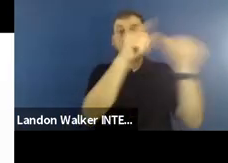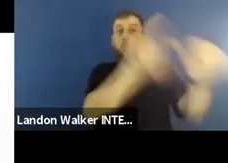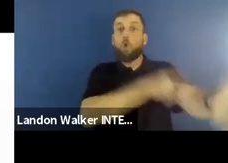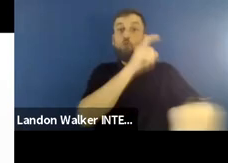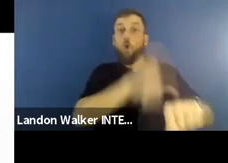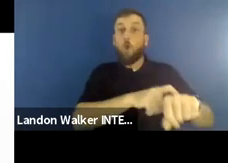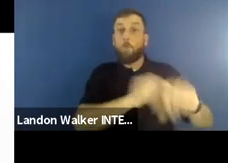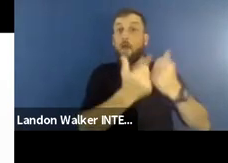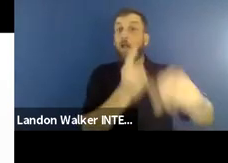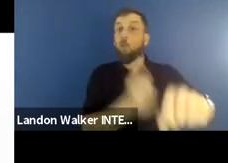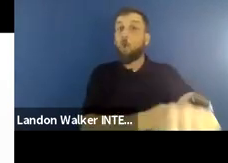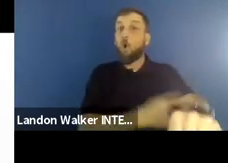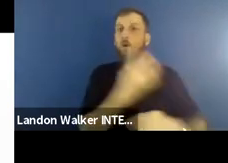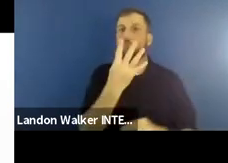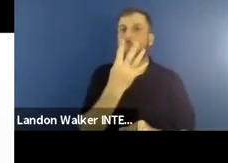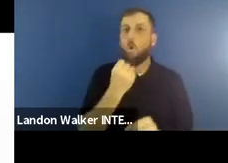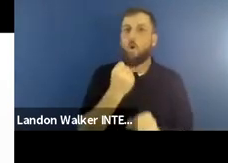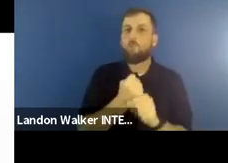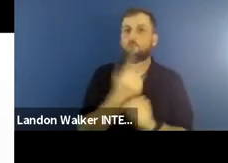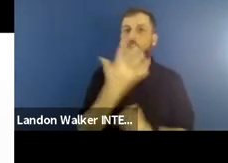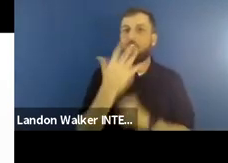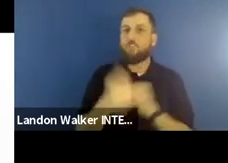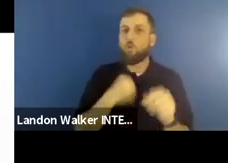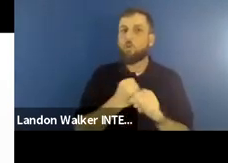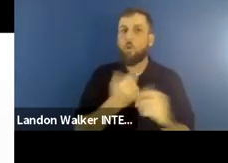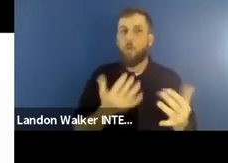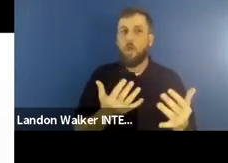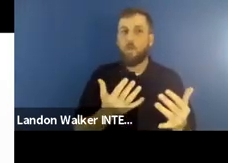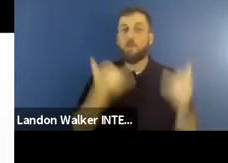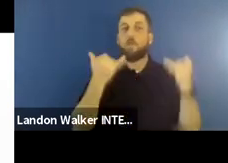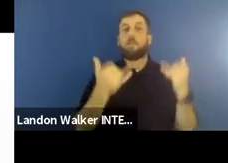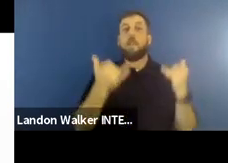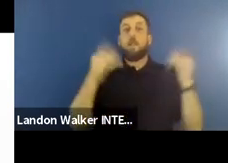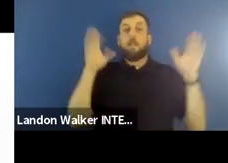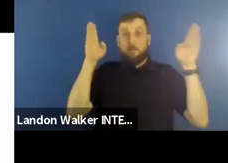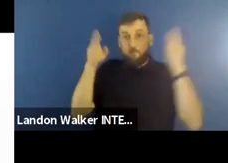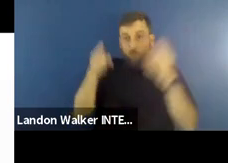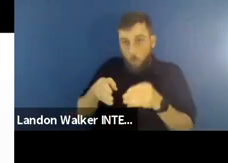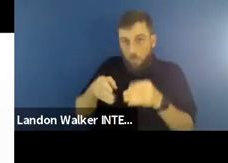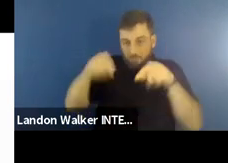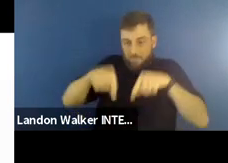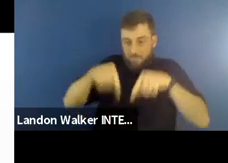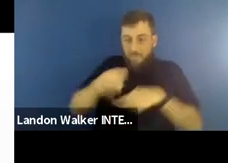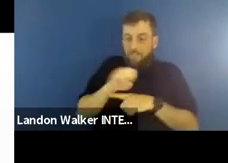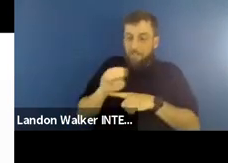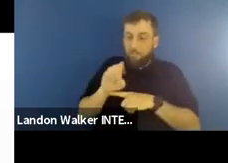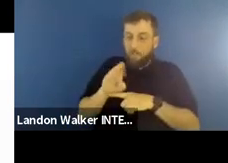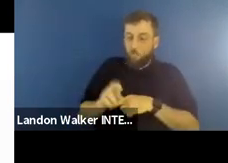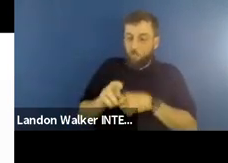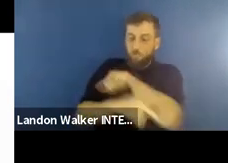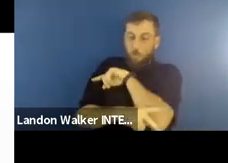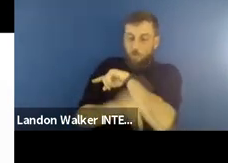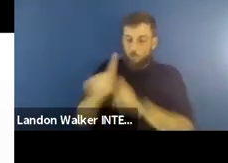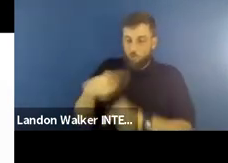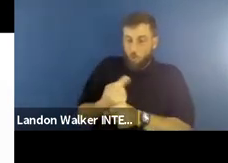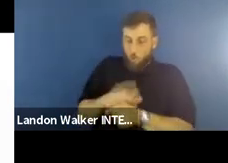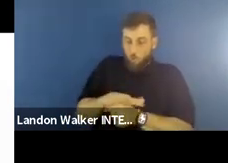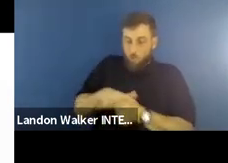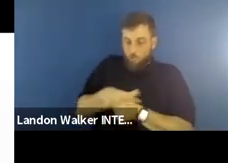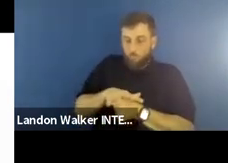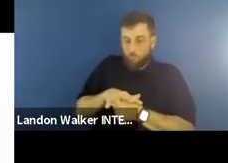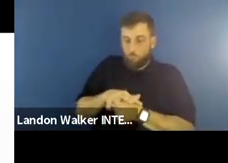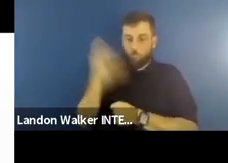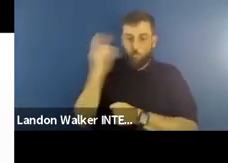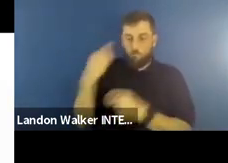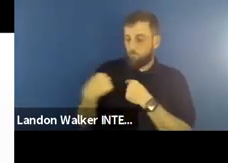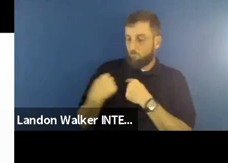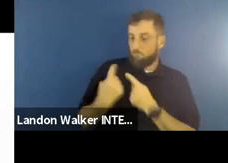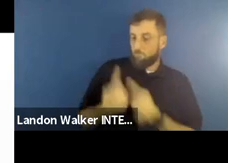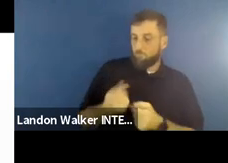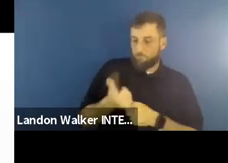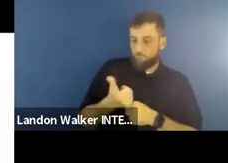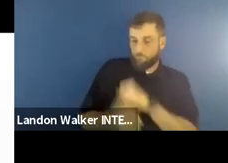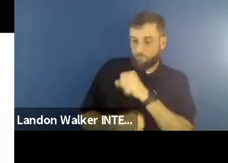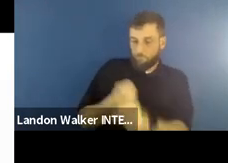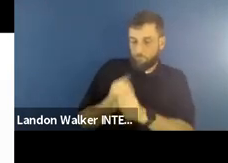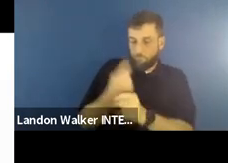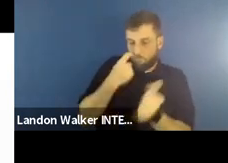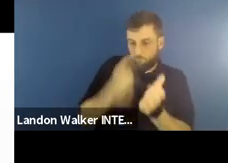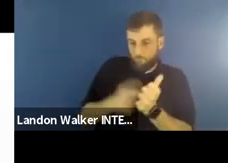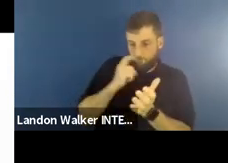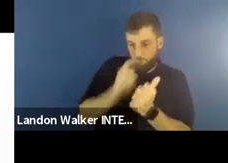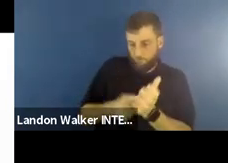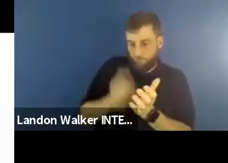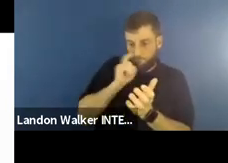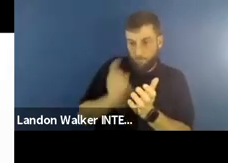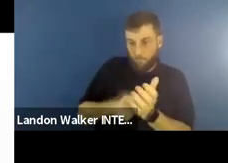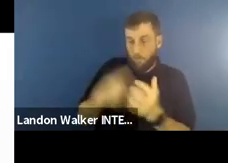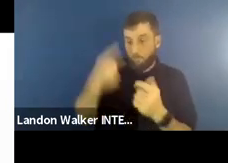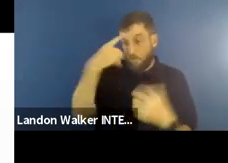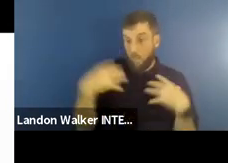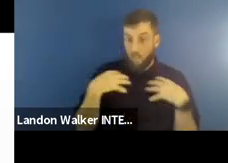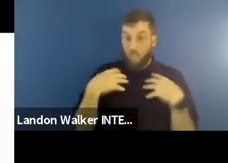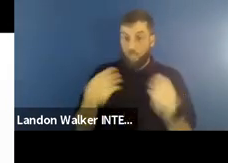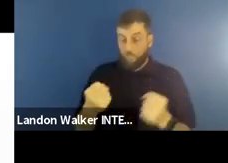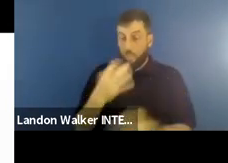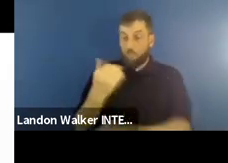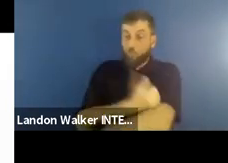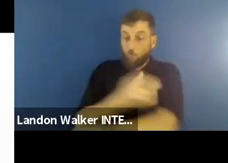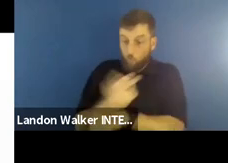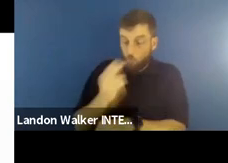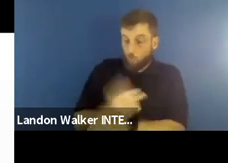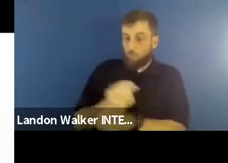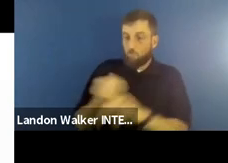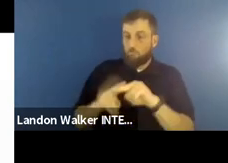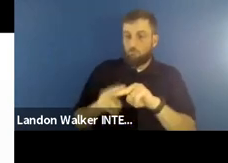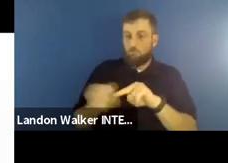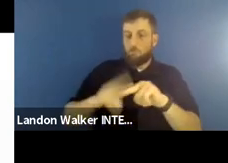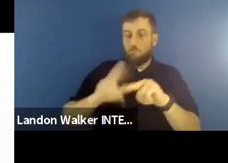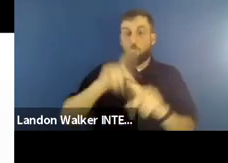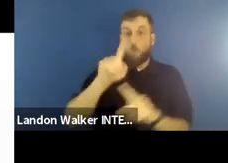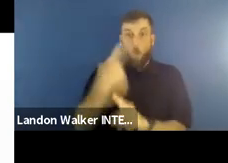So, when we take that information and we hone in to East Baton Rouge pairs solely, we realized that over the last 10 years, we have seen a rise in the number of mental health cases and some use cases not only here he's biracial, you know statewide and